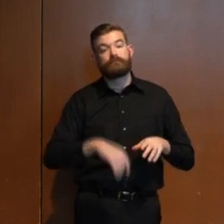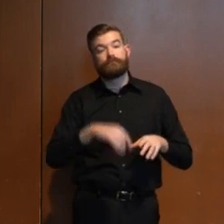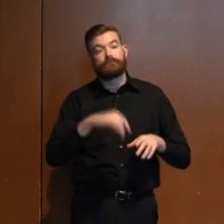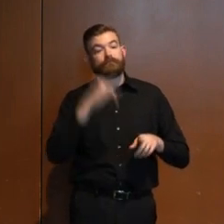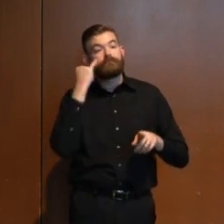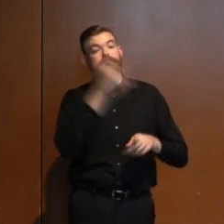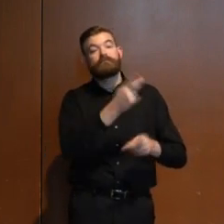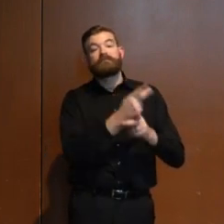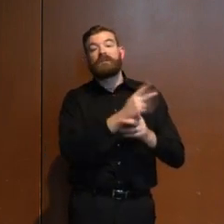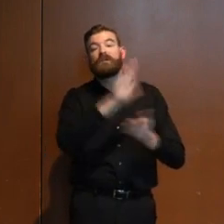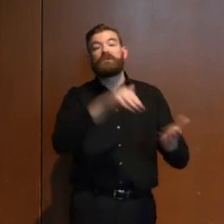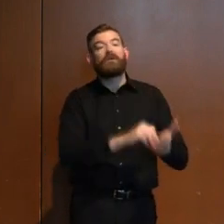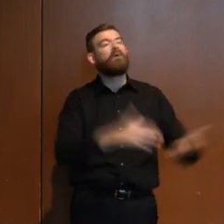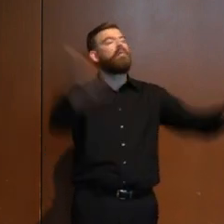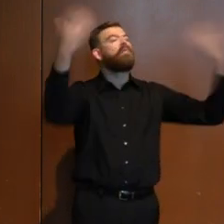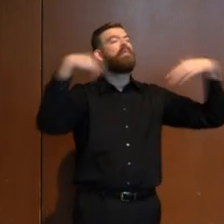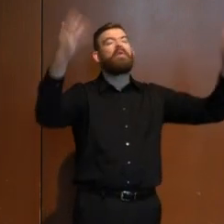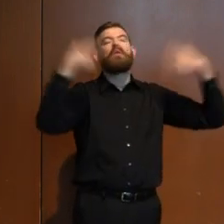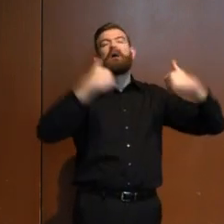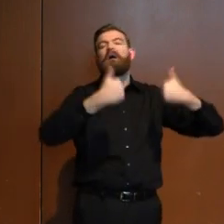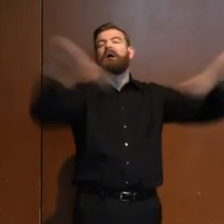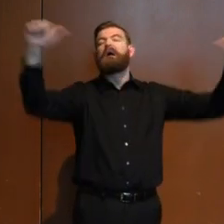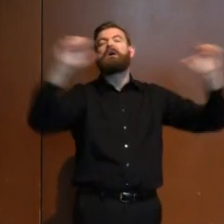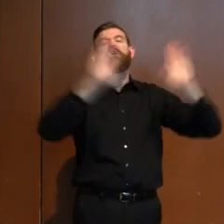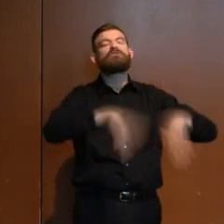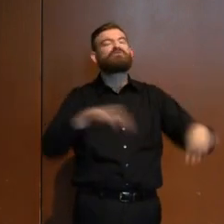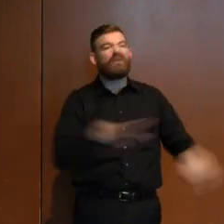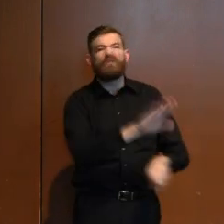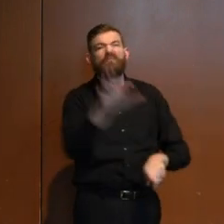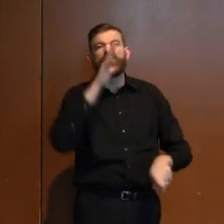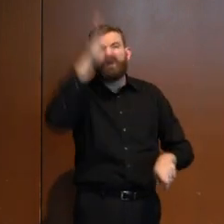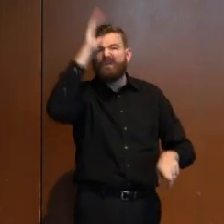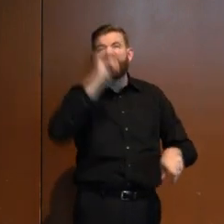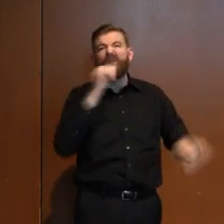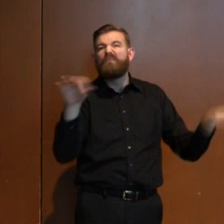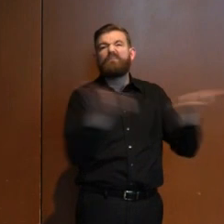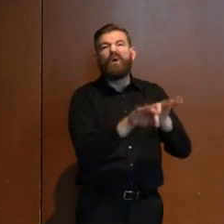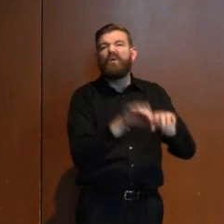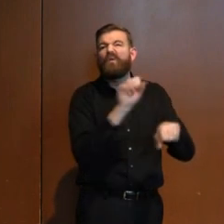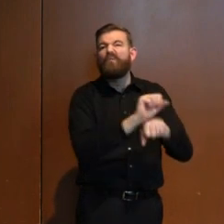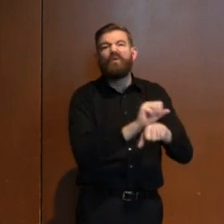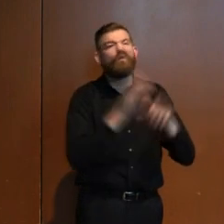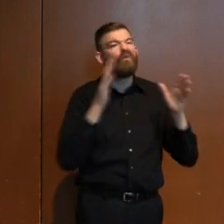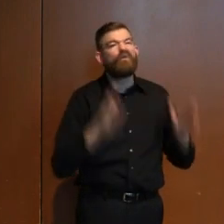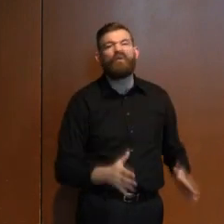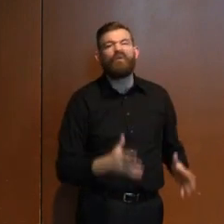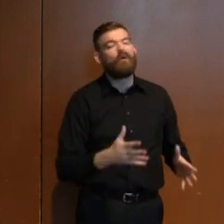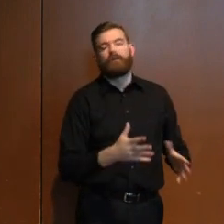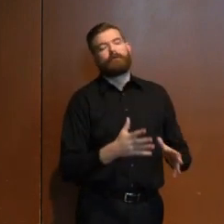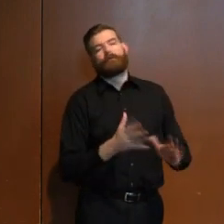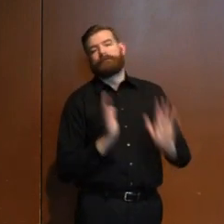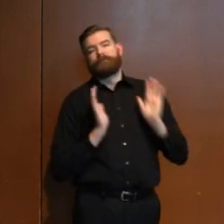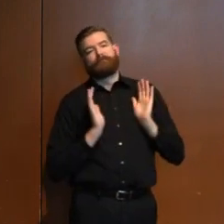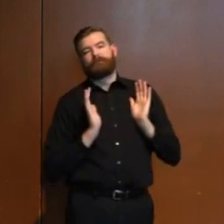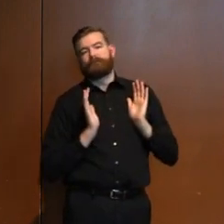CARE FOR THESE CHILDREN MUST CLOSE BY WEDNESDAY APRIL 1st WHICH IS NEXT WEDNESDAY. THOSE WHICH REMAIN OPEN WILL